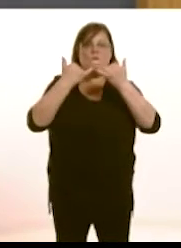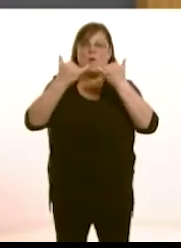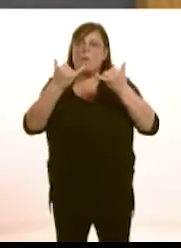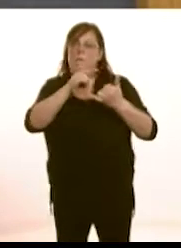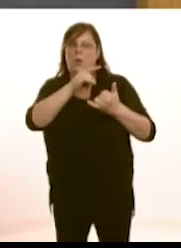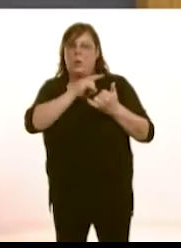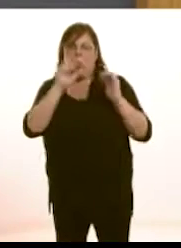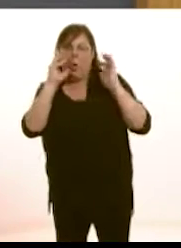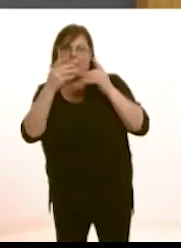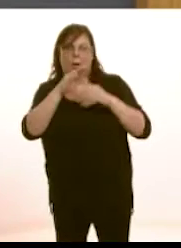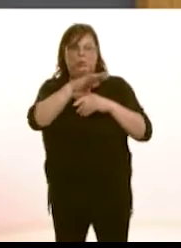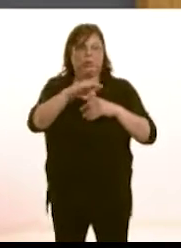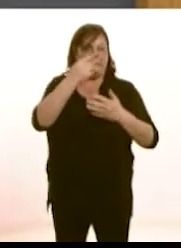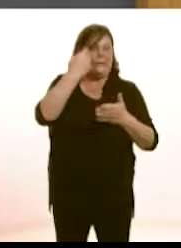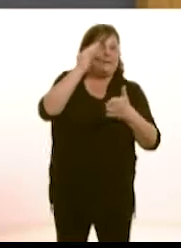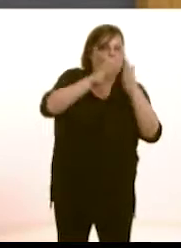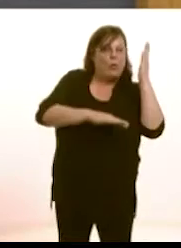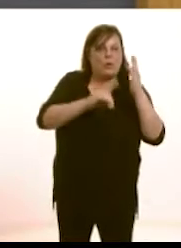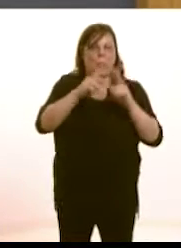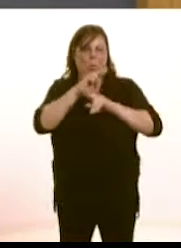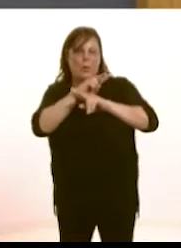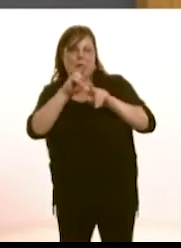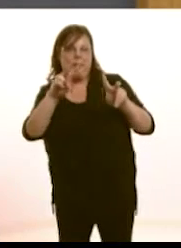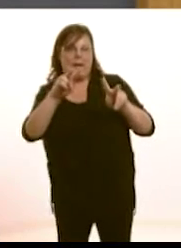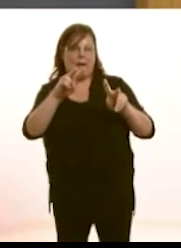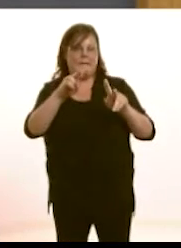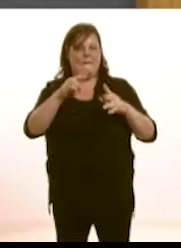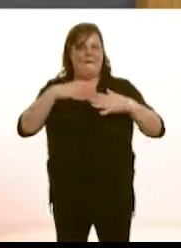from or witnessing physical and emotional domestic abuse.